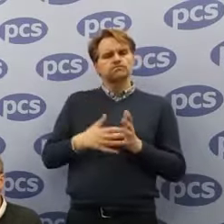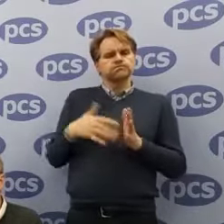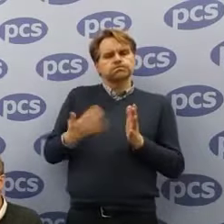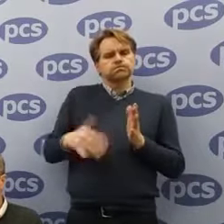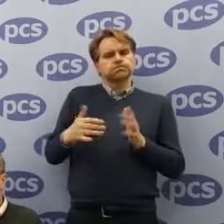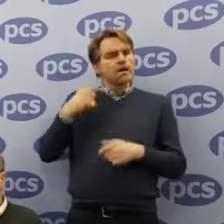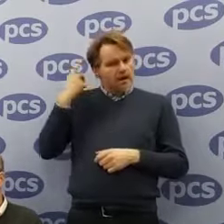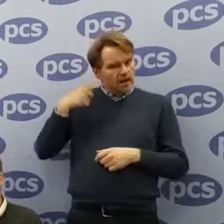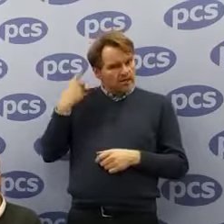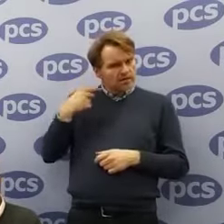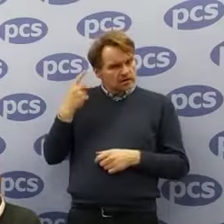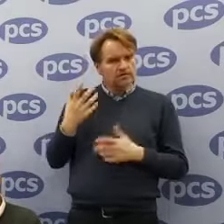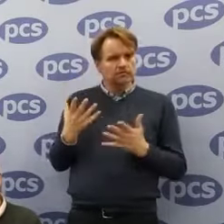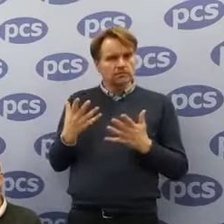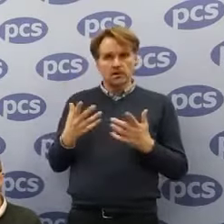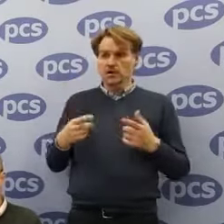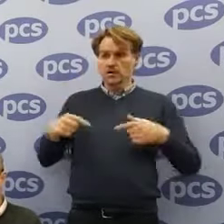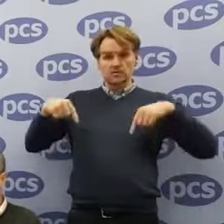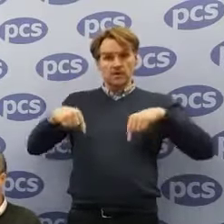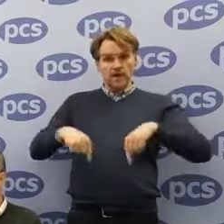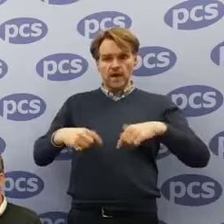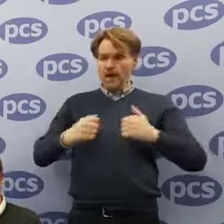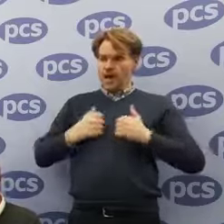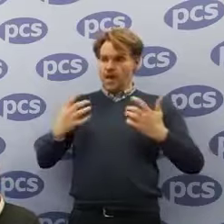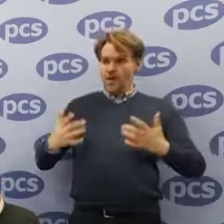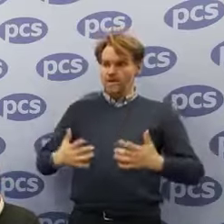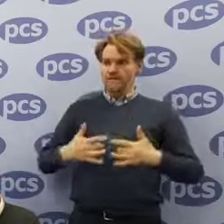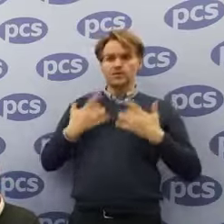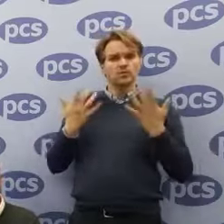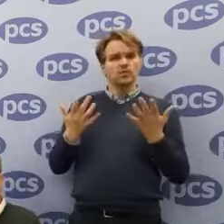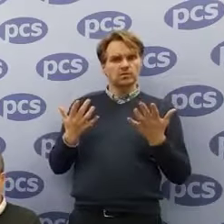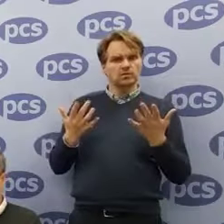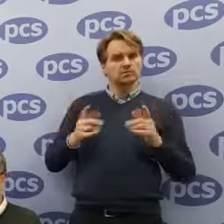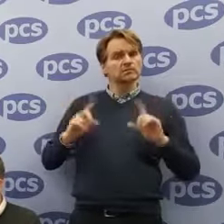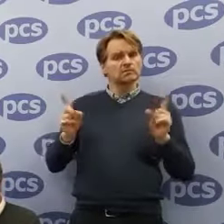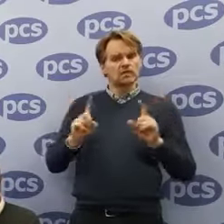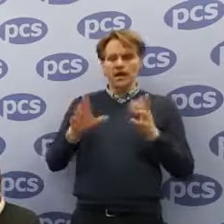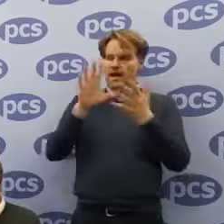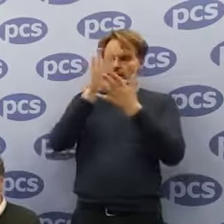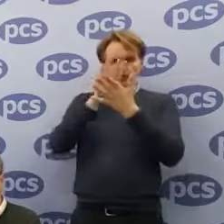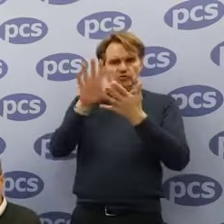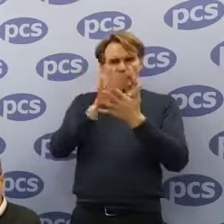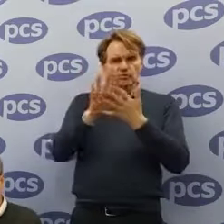our view here is, until we ever sort out a decent economy and decent